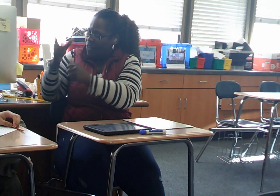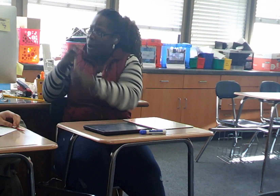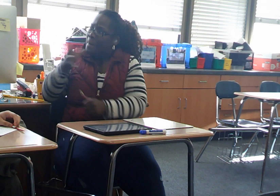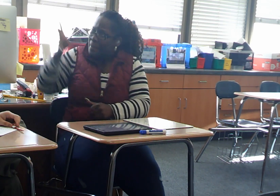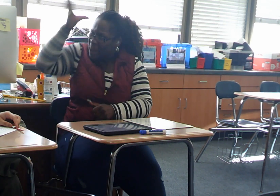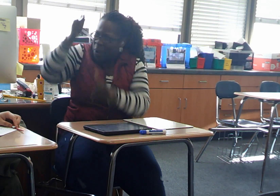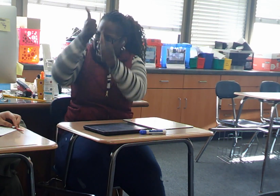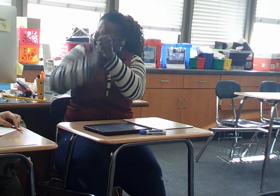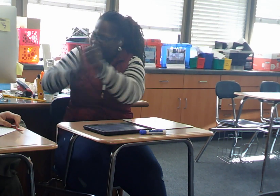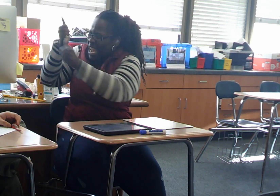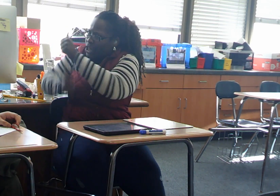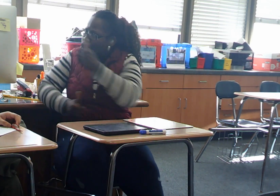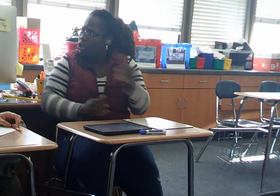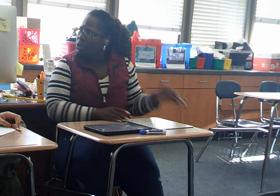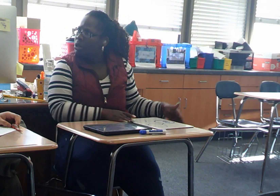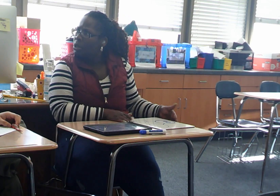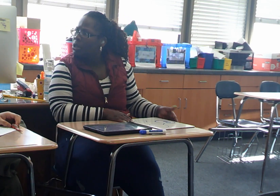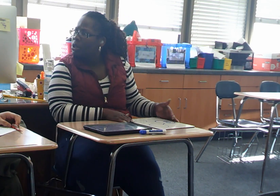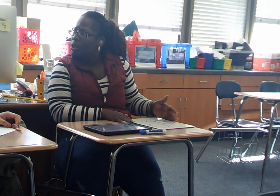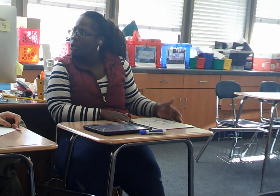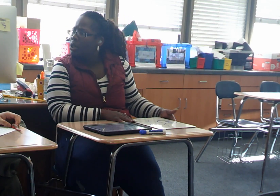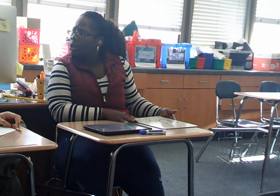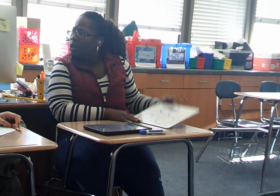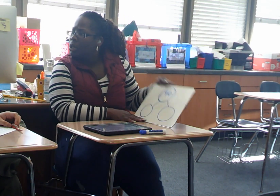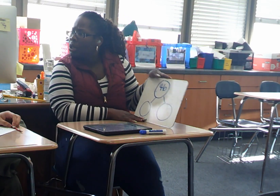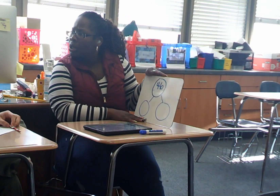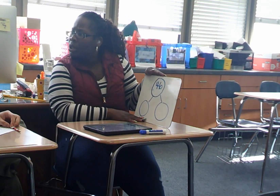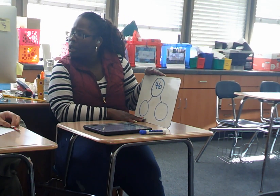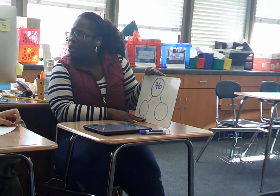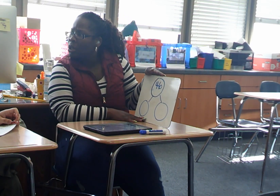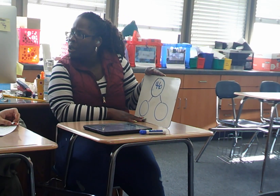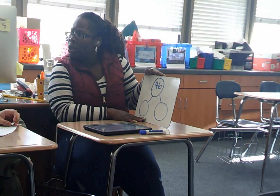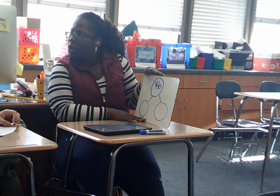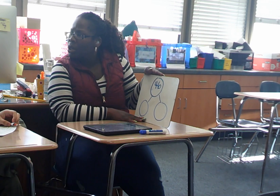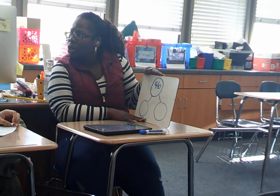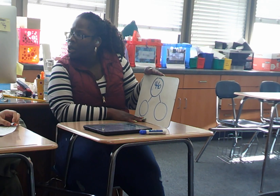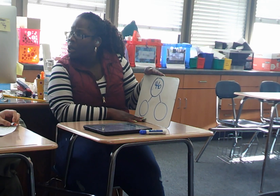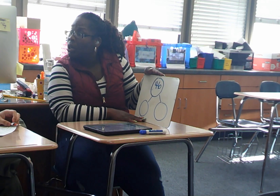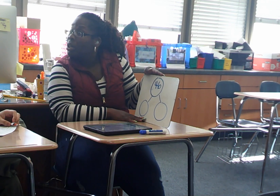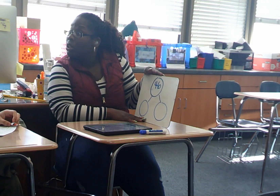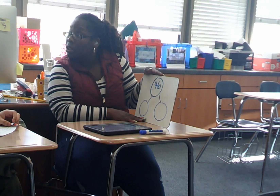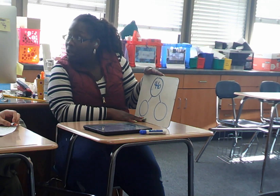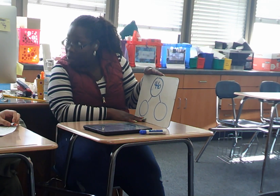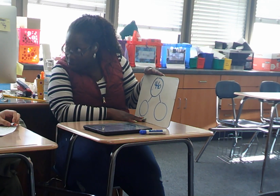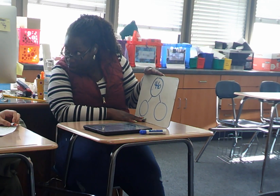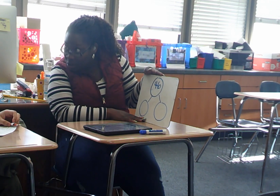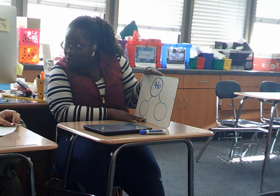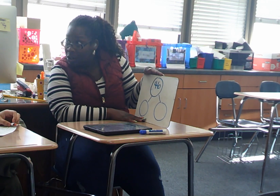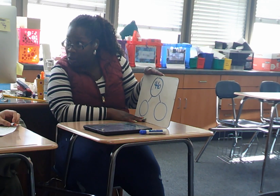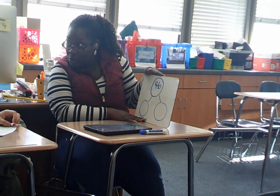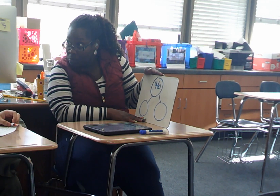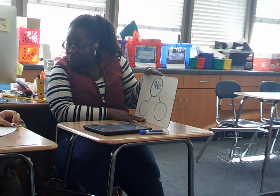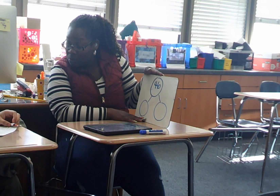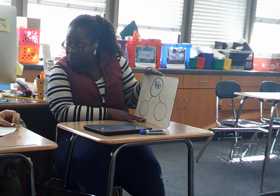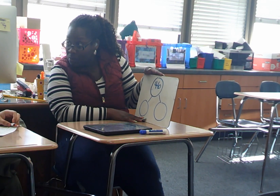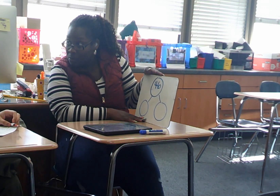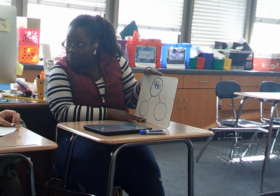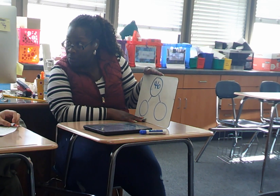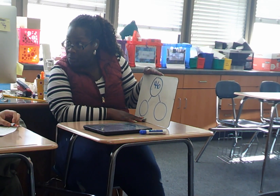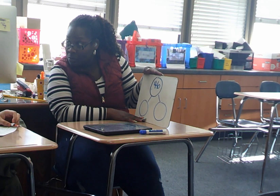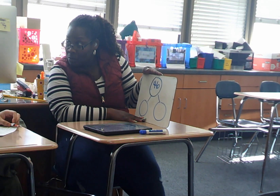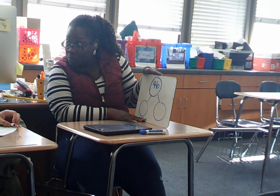are from each parent cell?